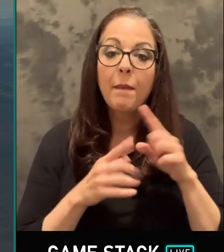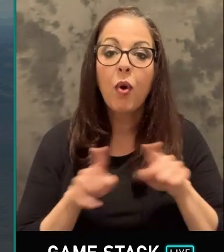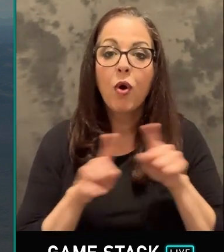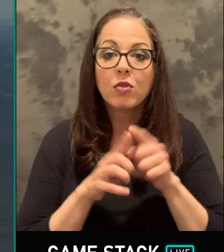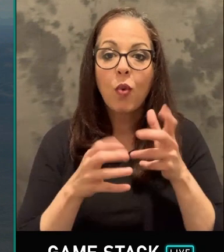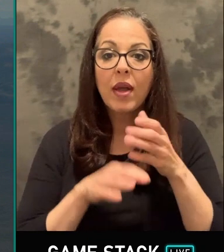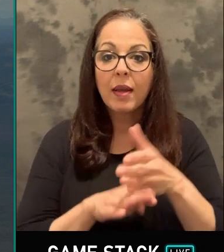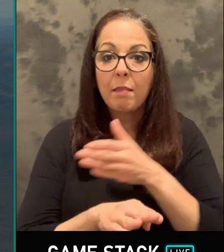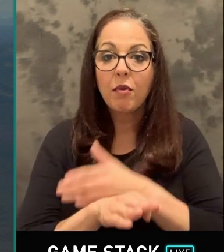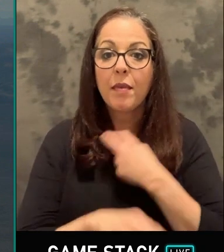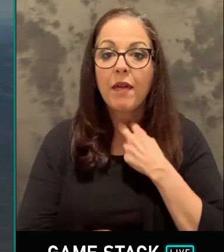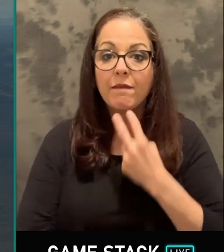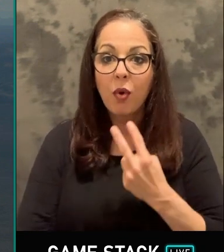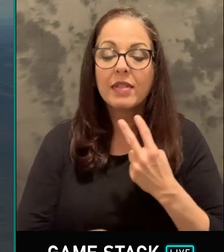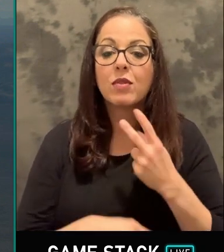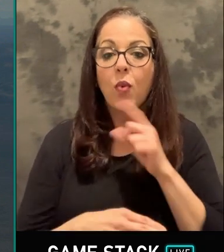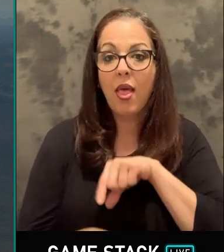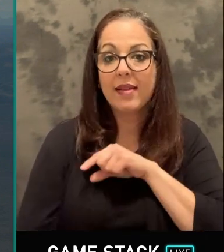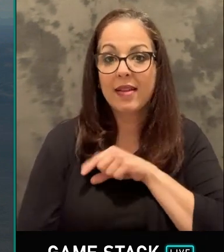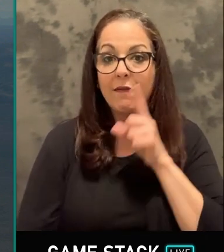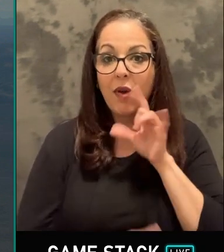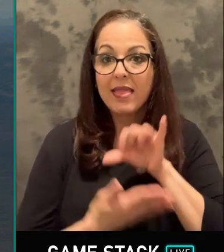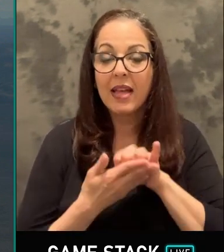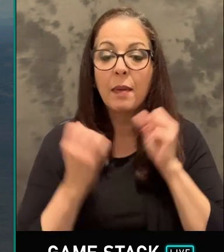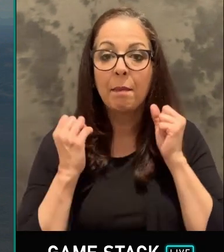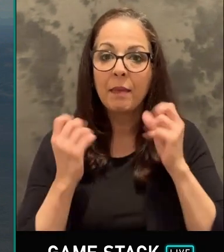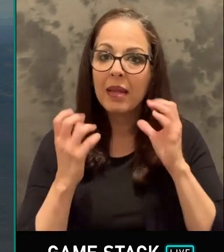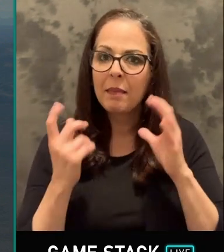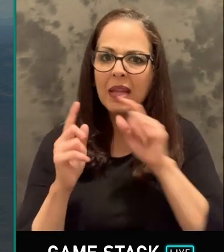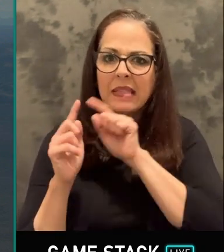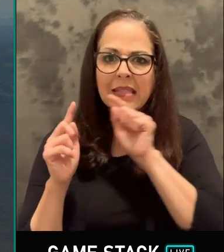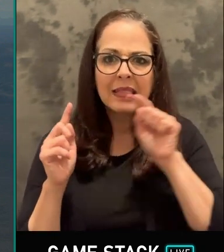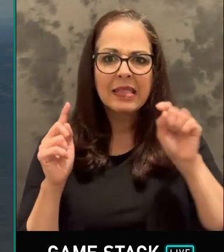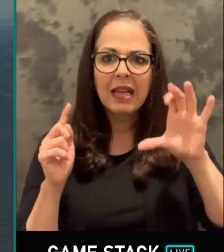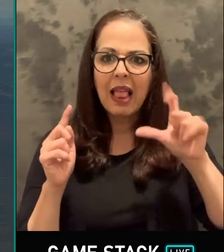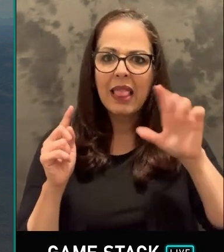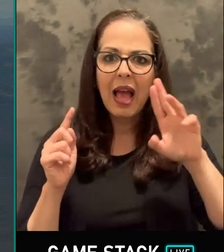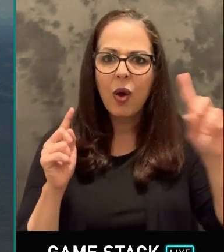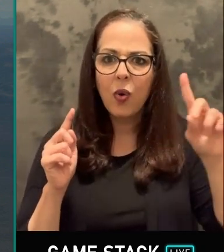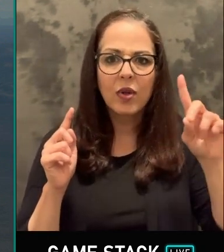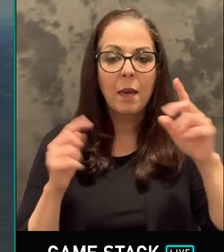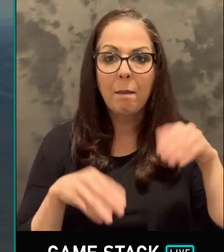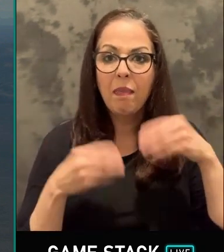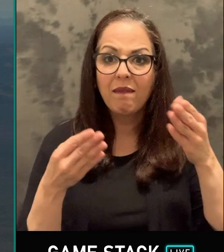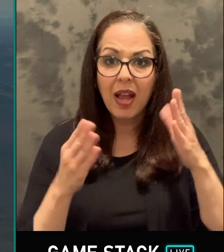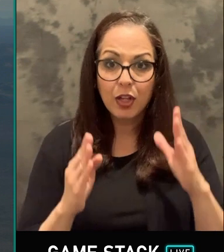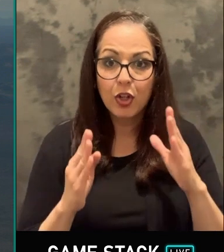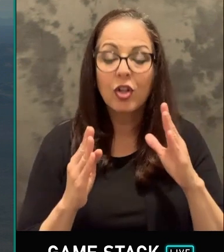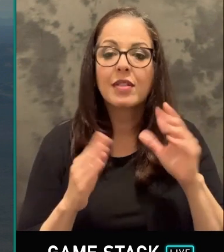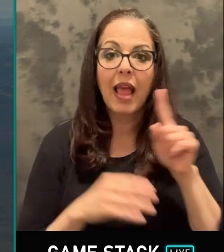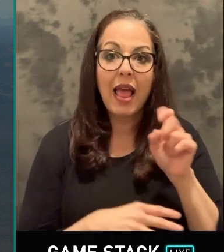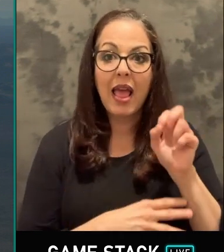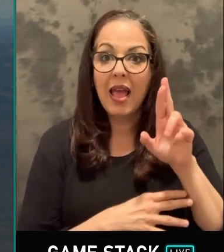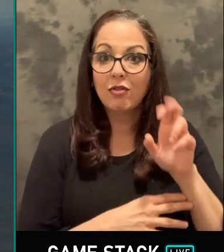and prosody. Many cloud providers offer text to speech services, and as we were doing it too, and also what's